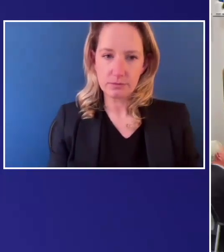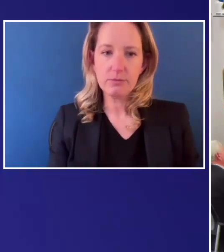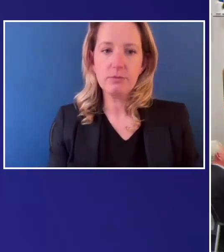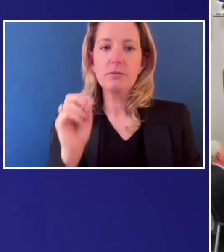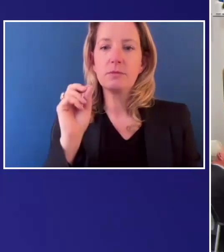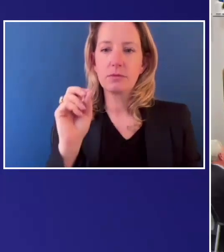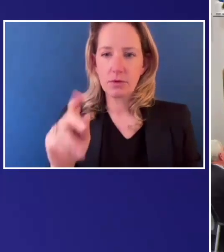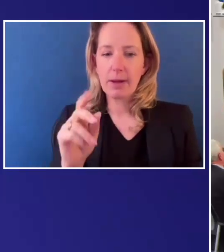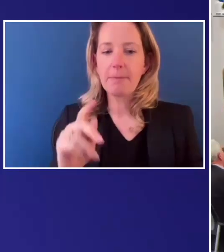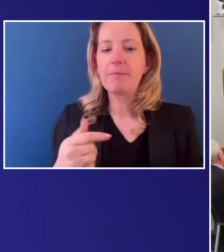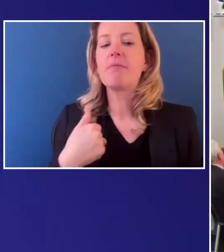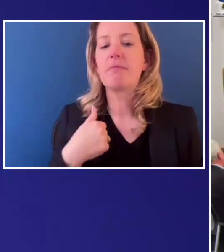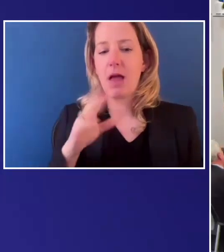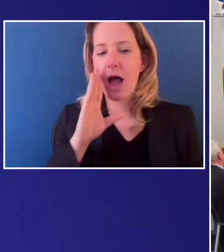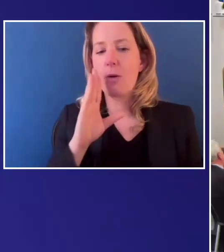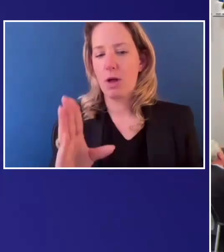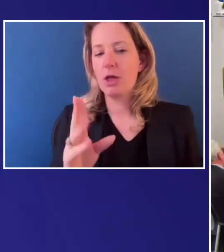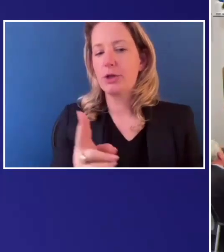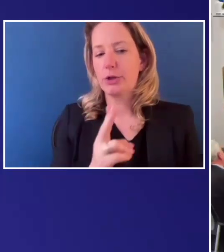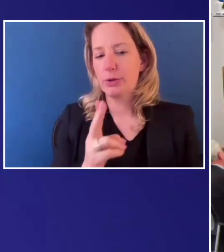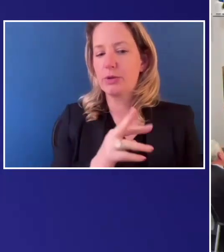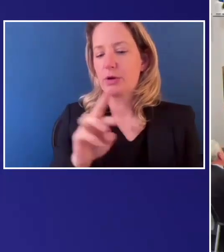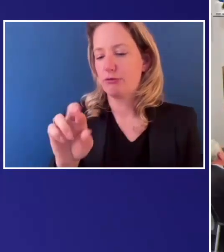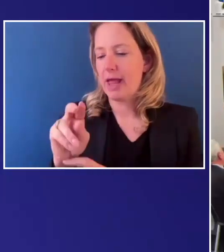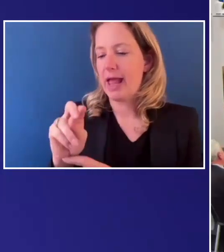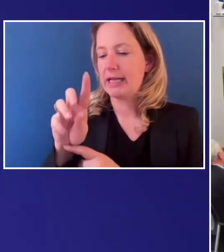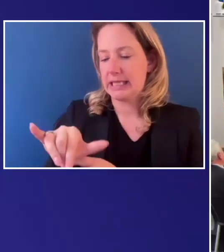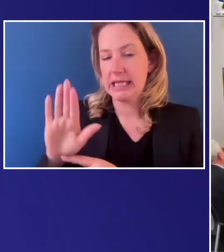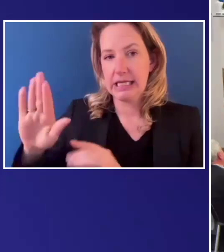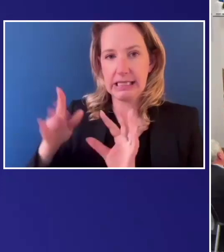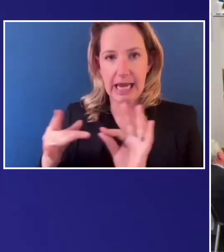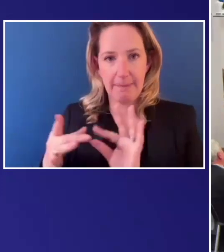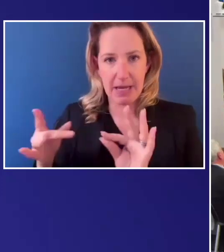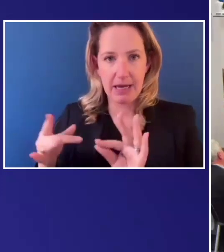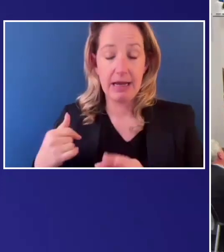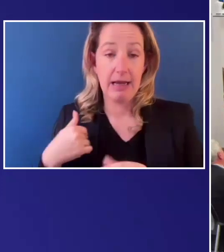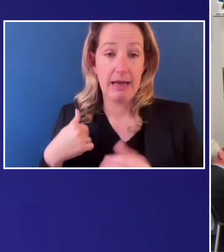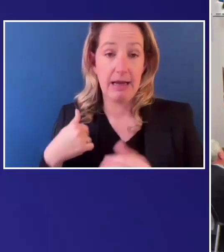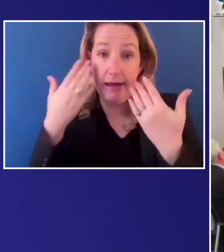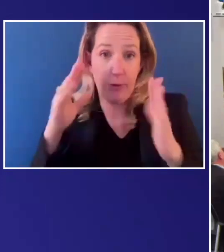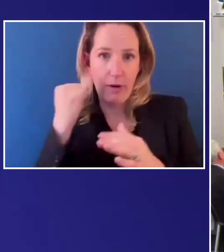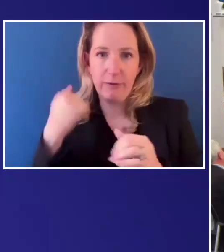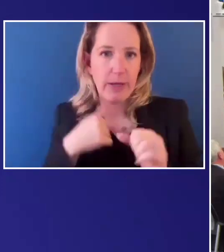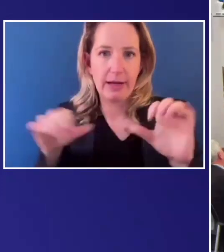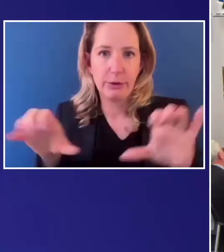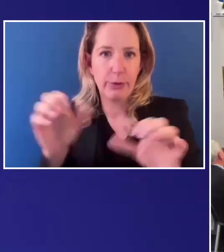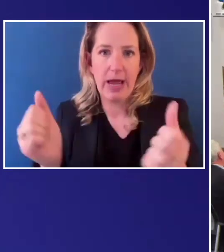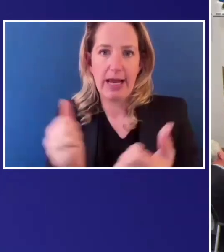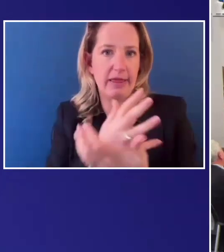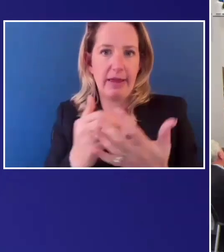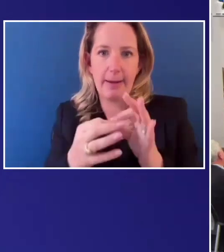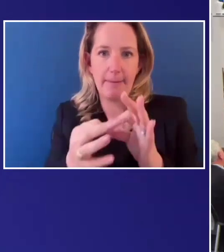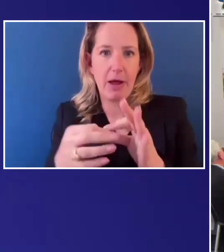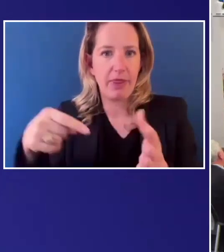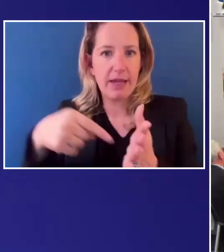So, I'll use Randy's statement. I'll preface this -- I don't know if there's anything we can do about this, but there are -- some of those programs